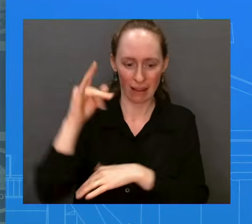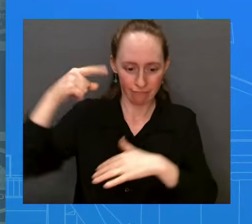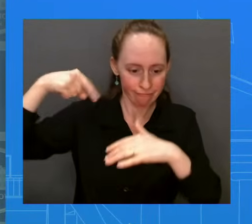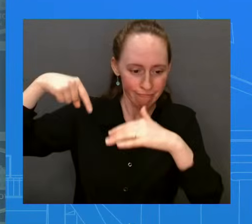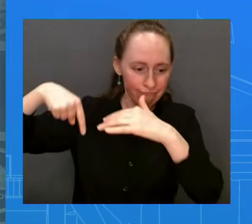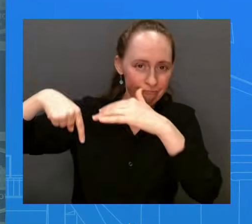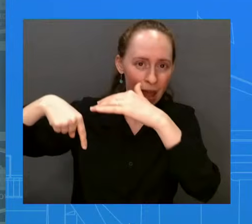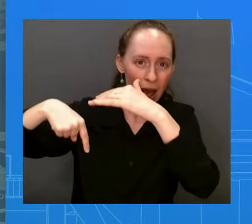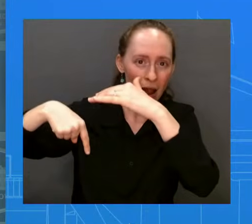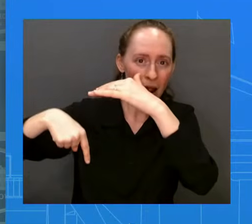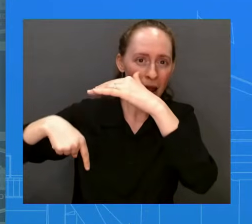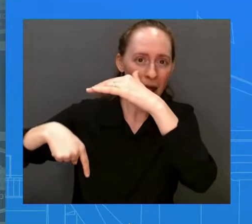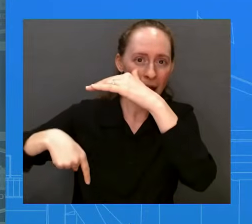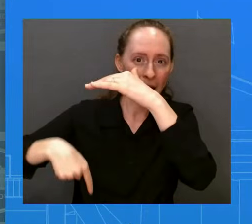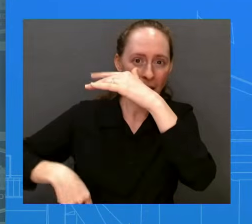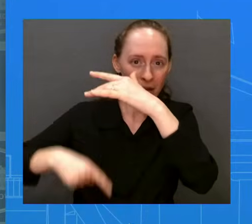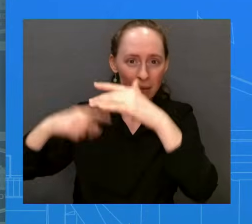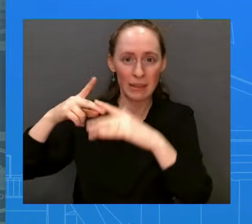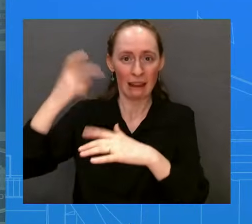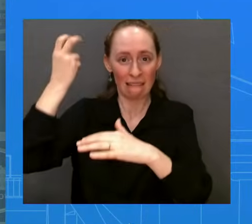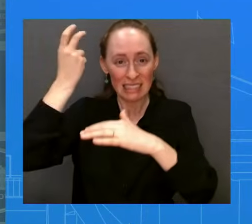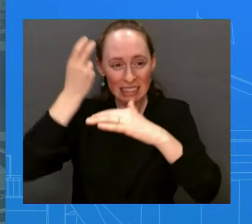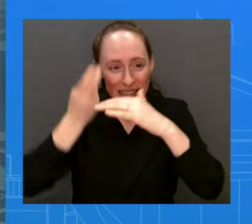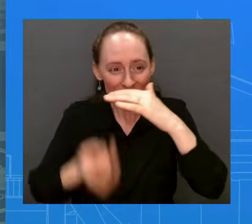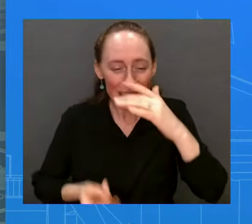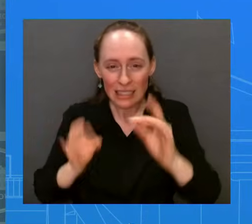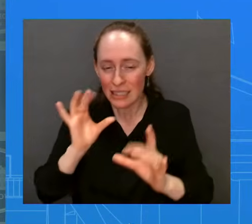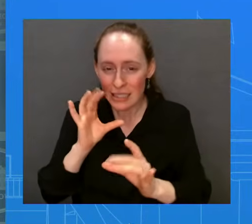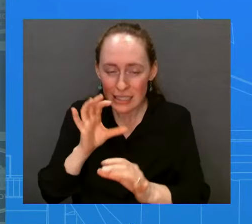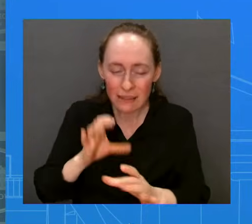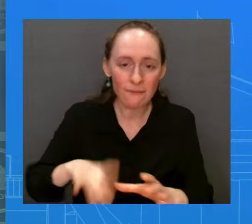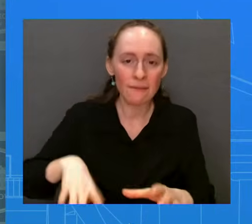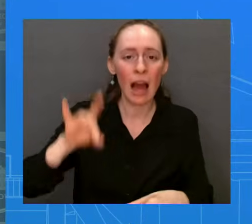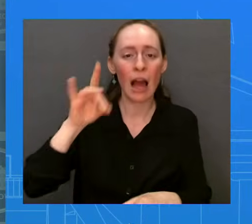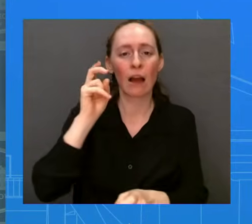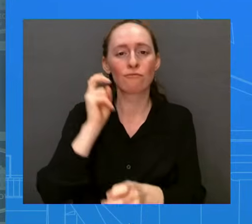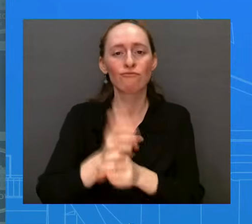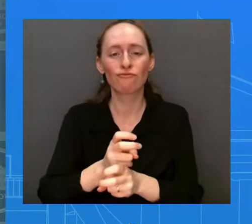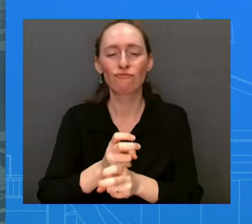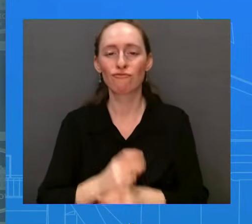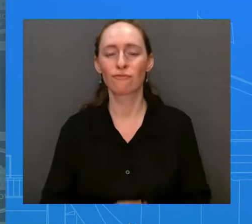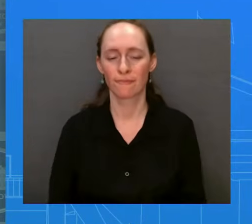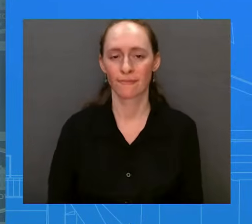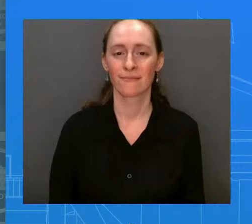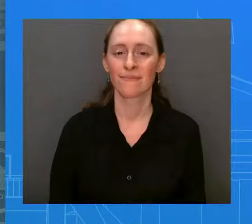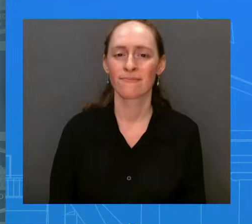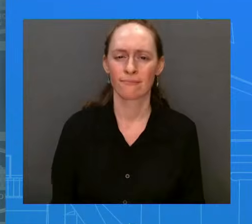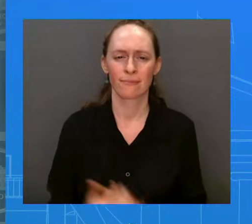There are no active tracks today, but the professionals at NORAD will continue to do their important work.